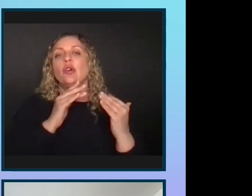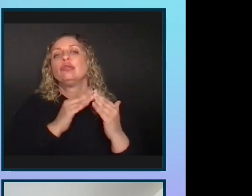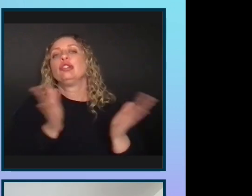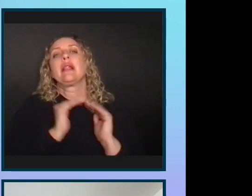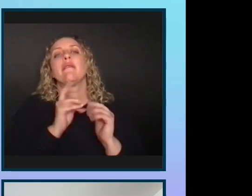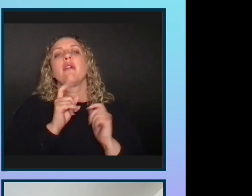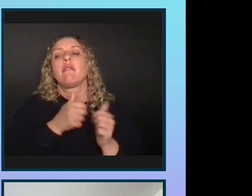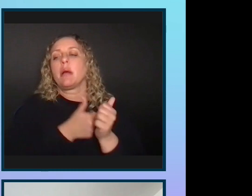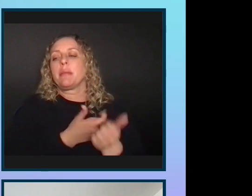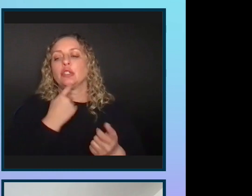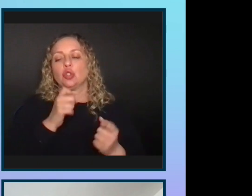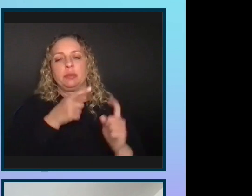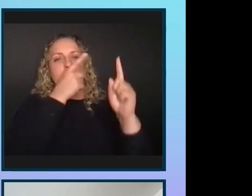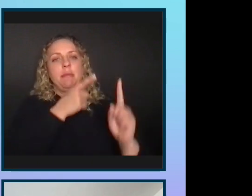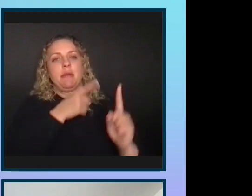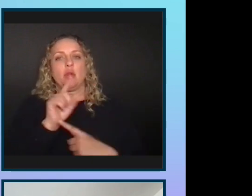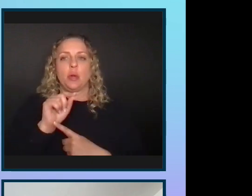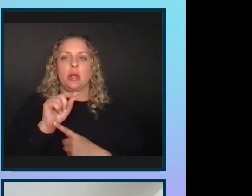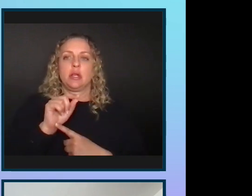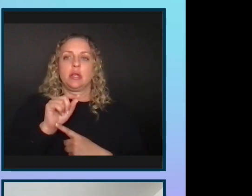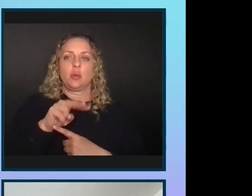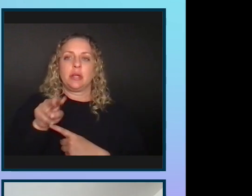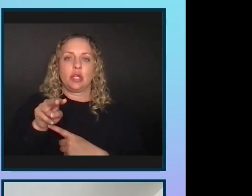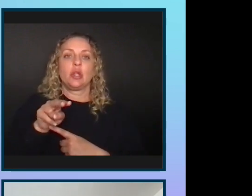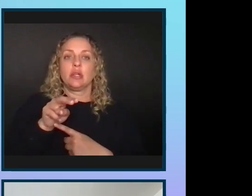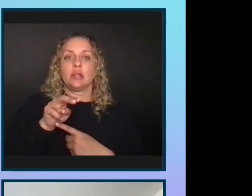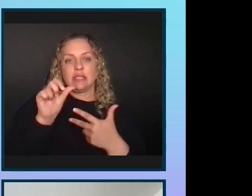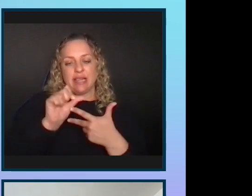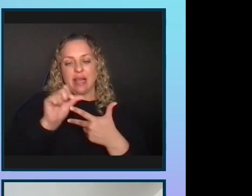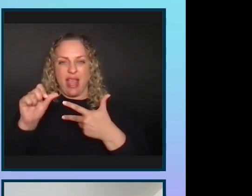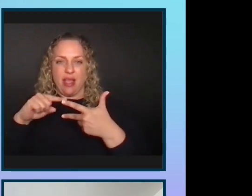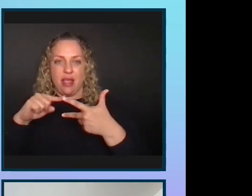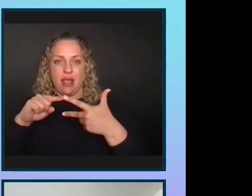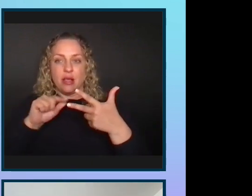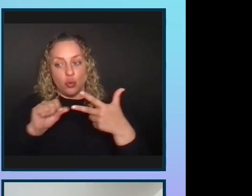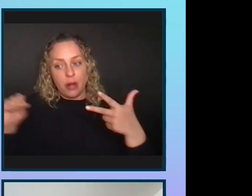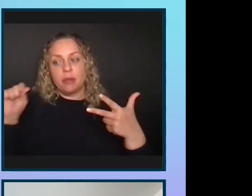should be aiming for in the year 2022 is AA, but AAA is by no means off the table,